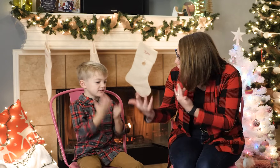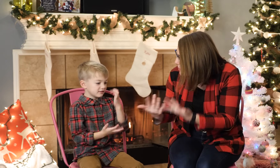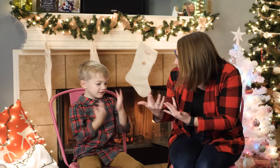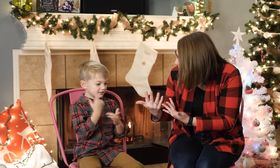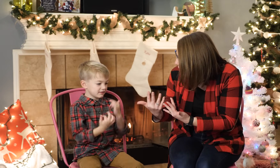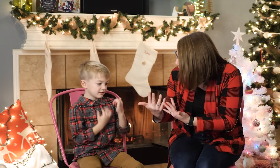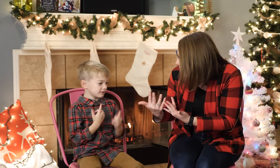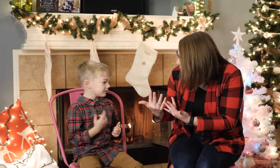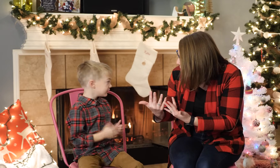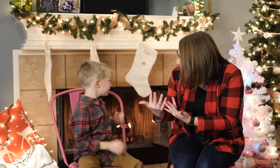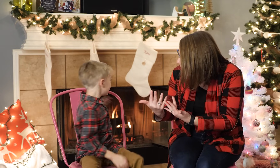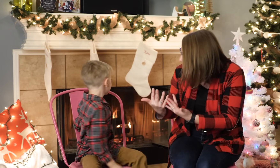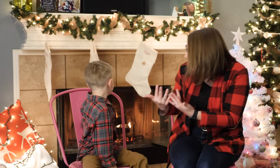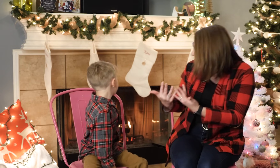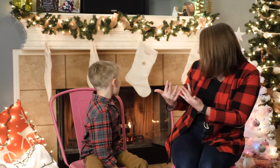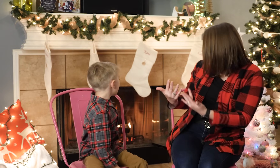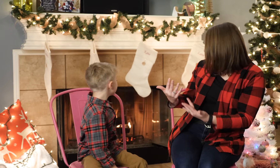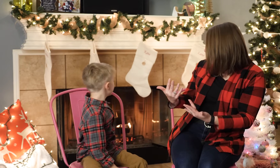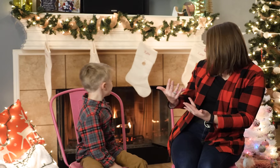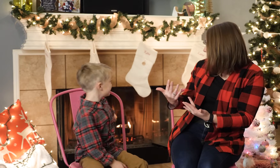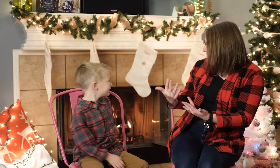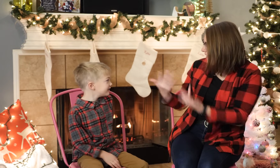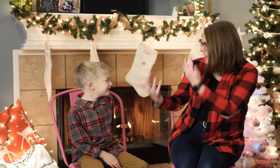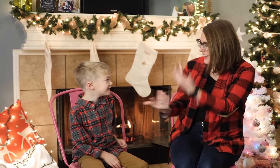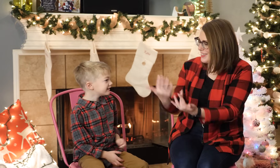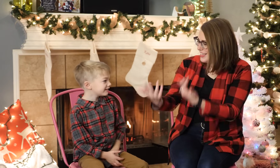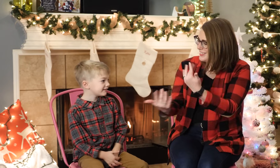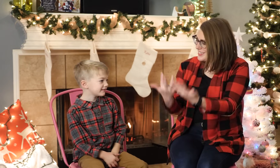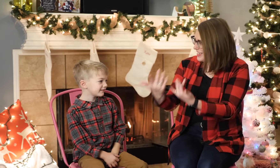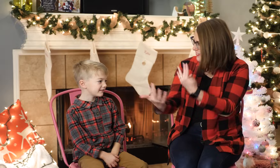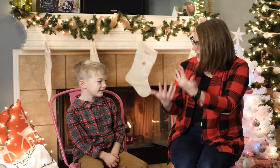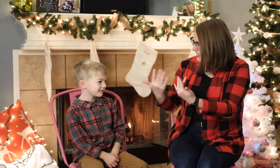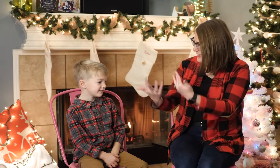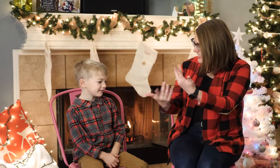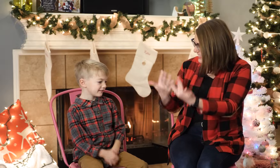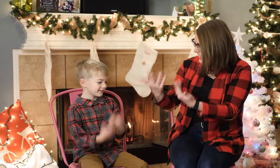What's behind us right now? Fire. And that looks like a fire doesn't it?